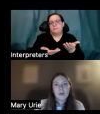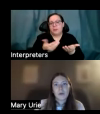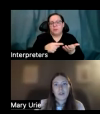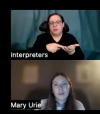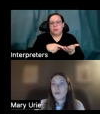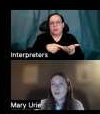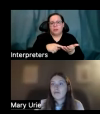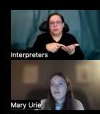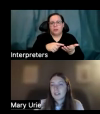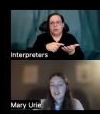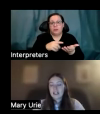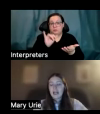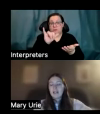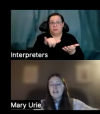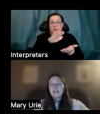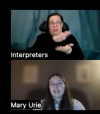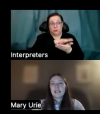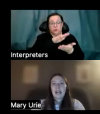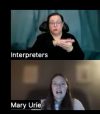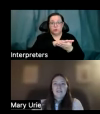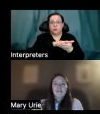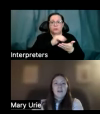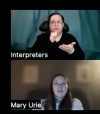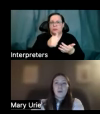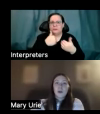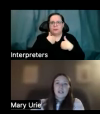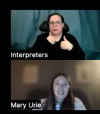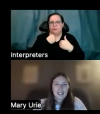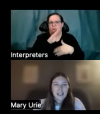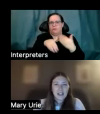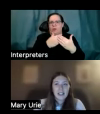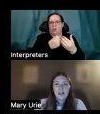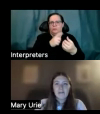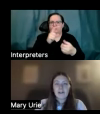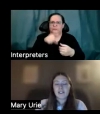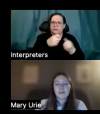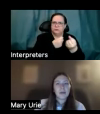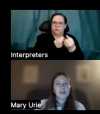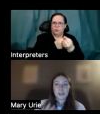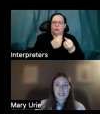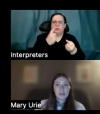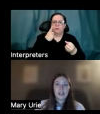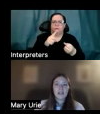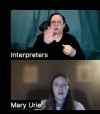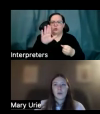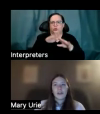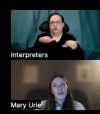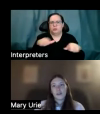your school that she's at, doesn't have all the supports necessary for her to be able to participate with the other